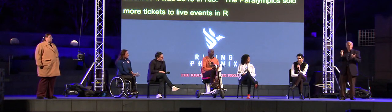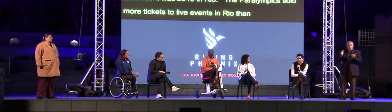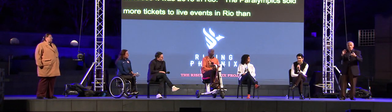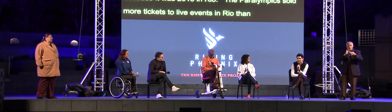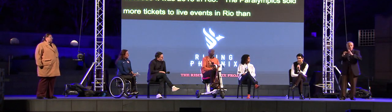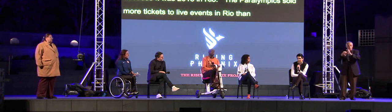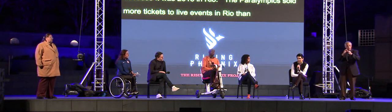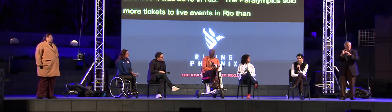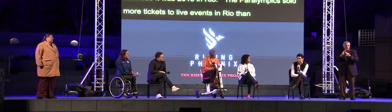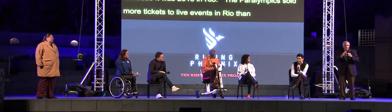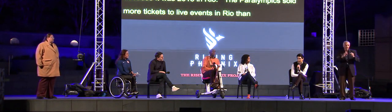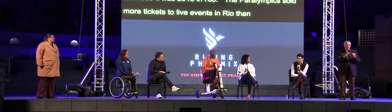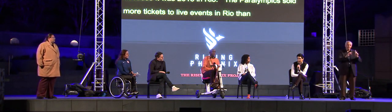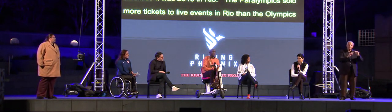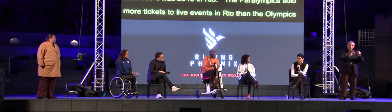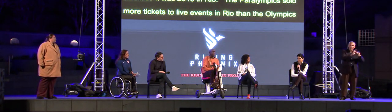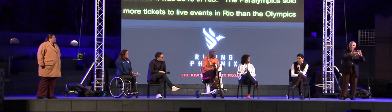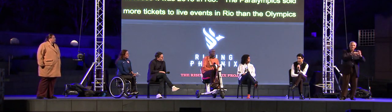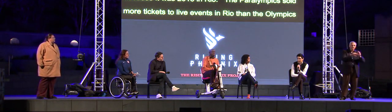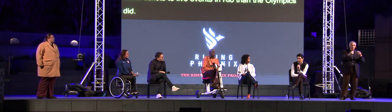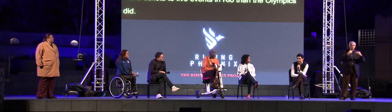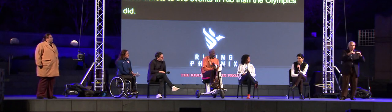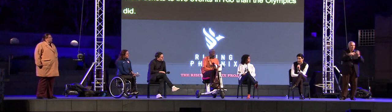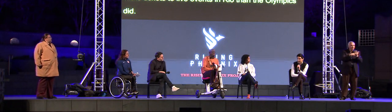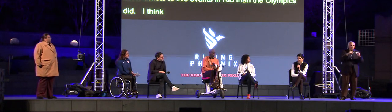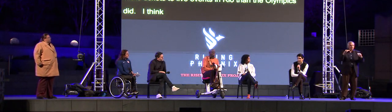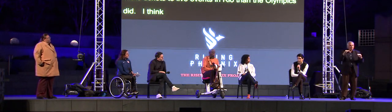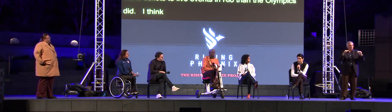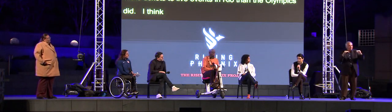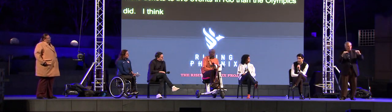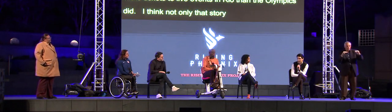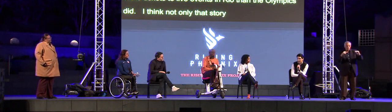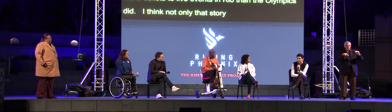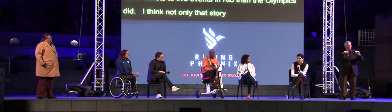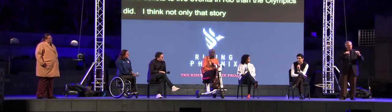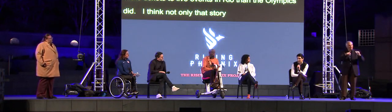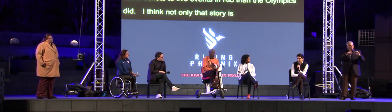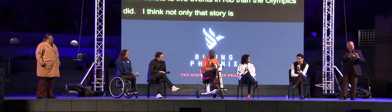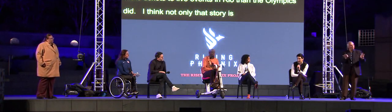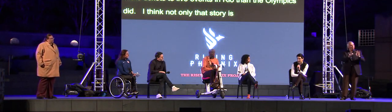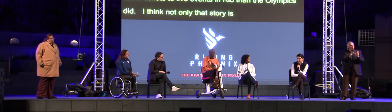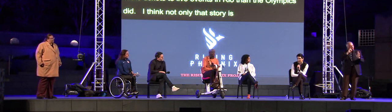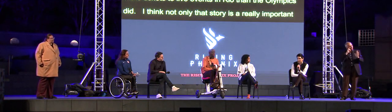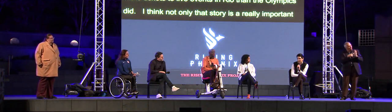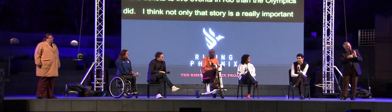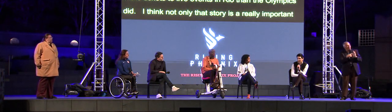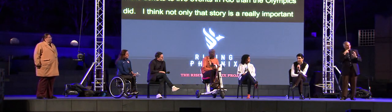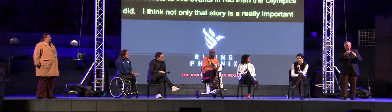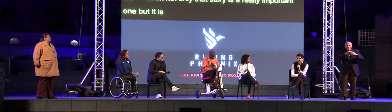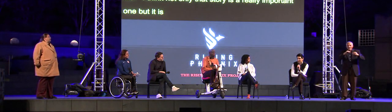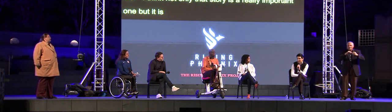And I think not only that story is a really important one, but it's a message that gets lost,